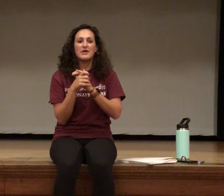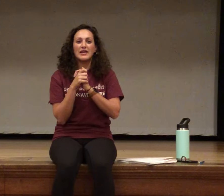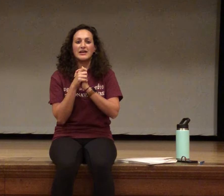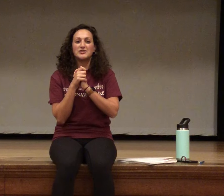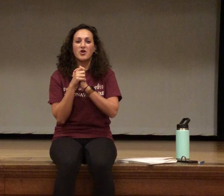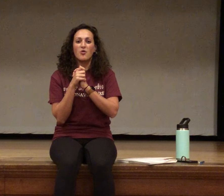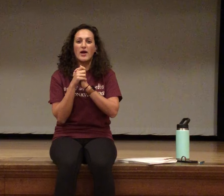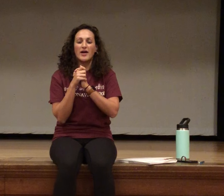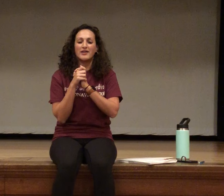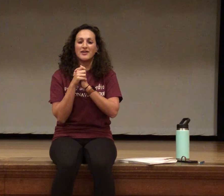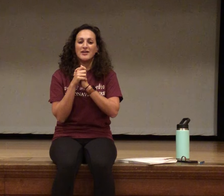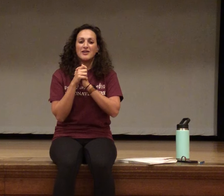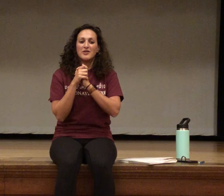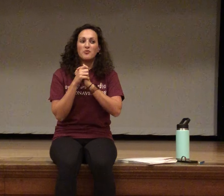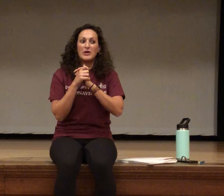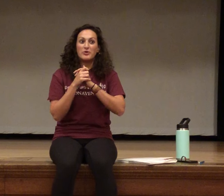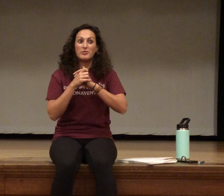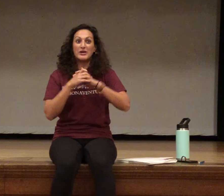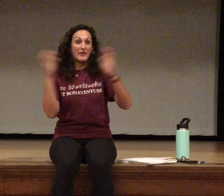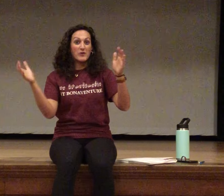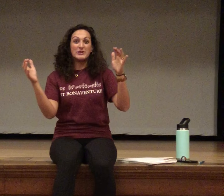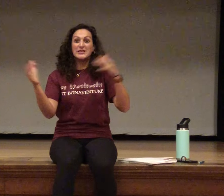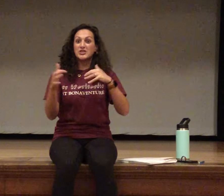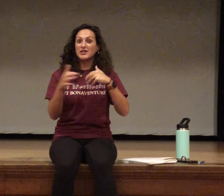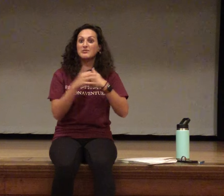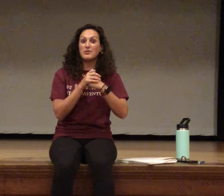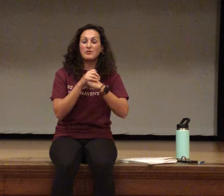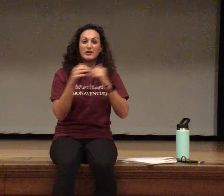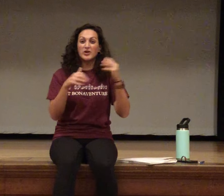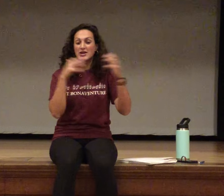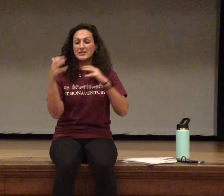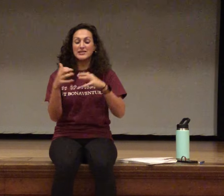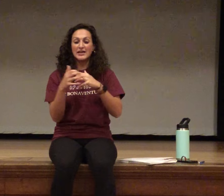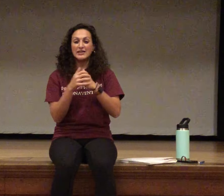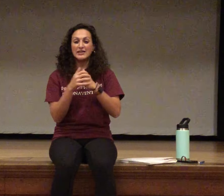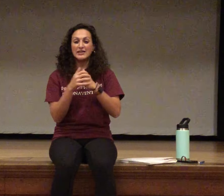um and so when we would be when they would be teaching us when we would be learning and signing